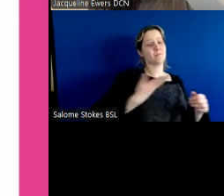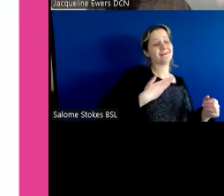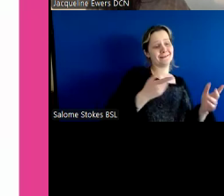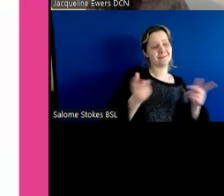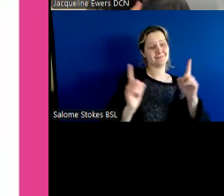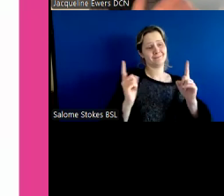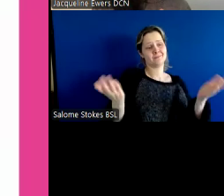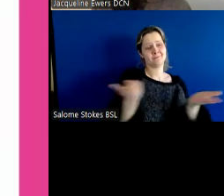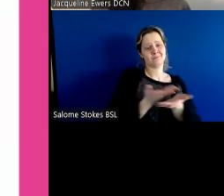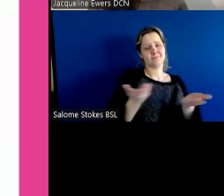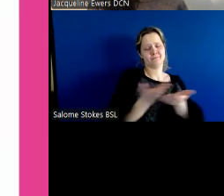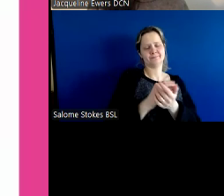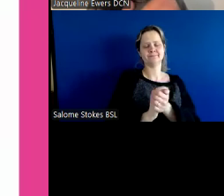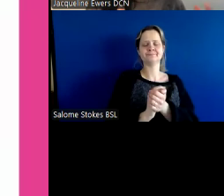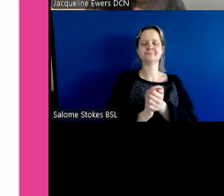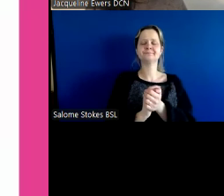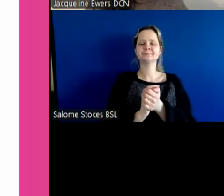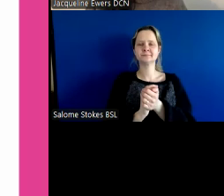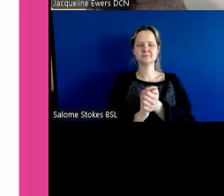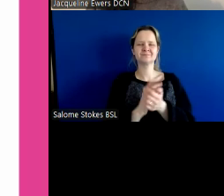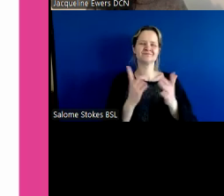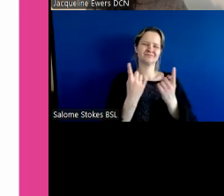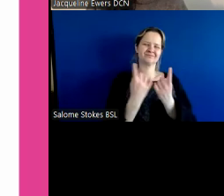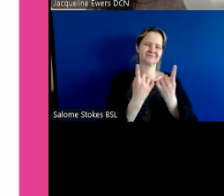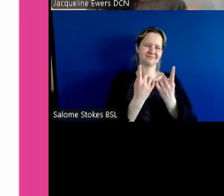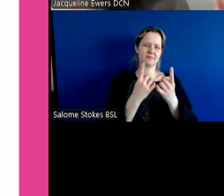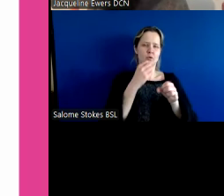one of the difficult challenges under GDPR is that--